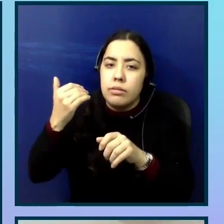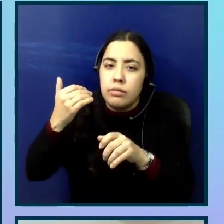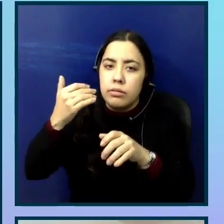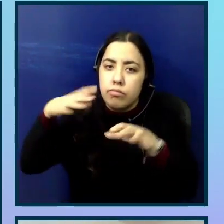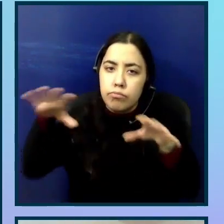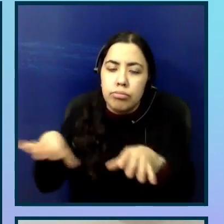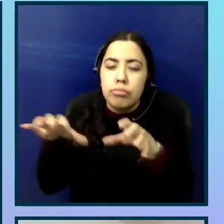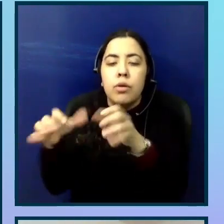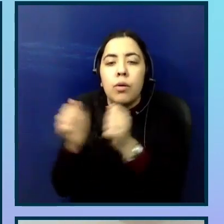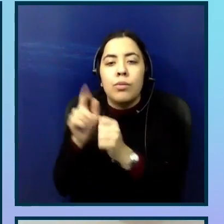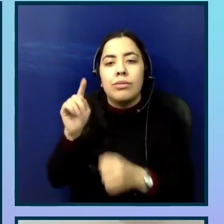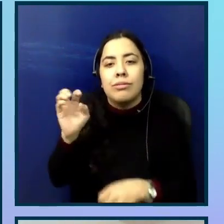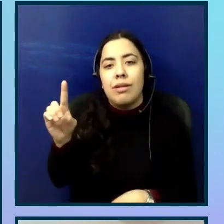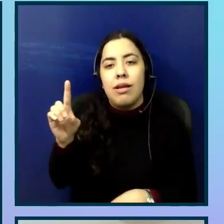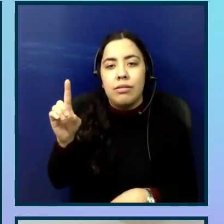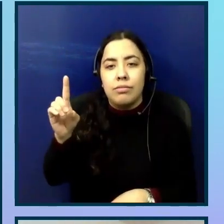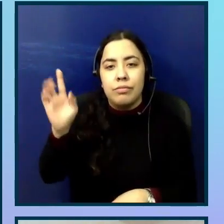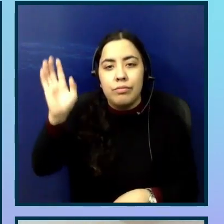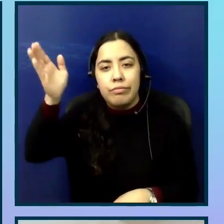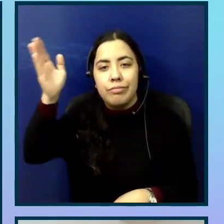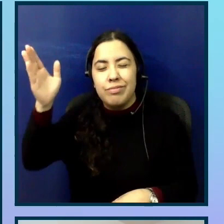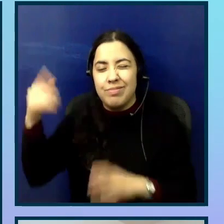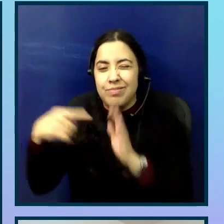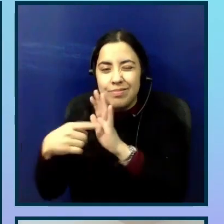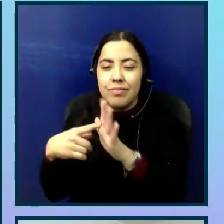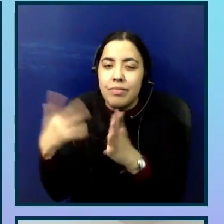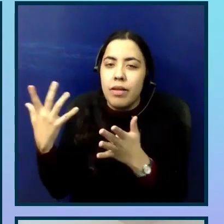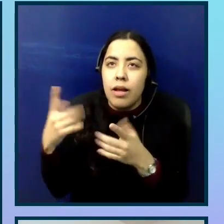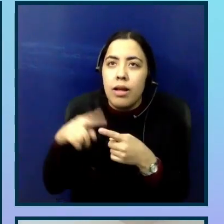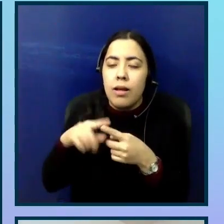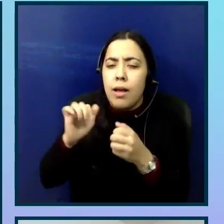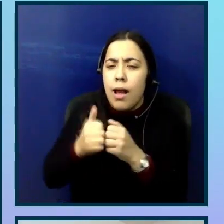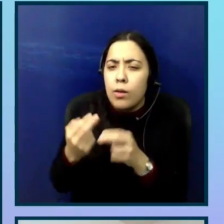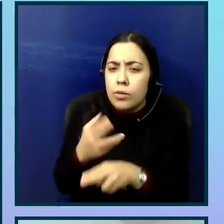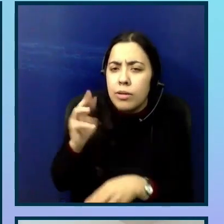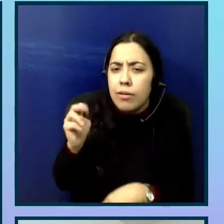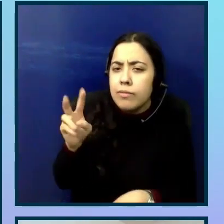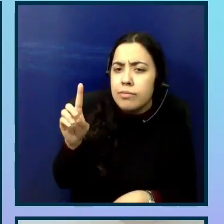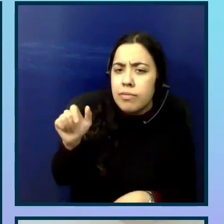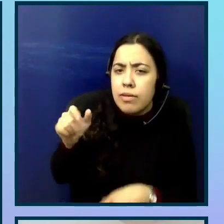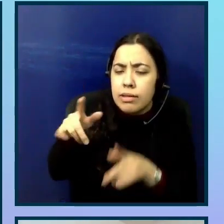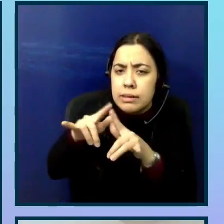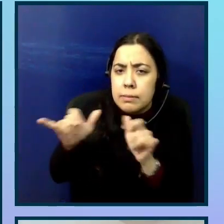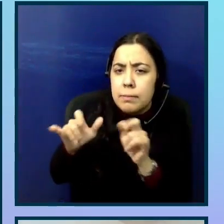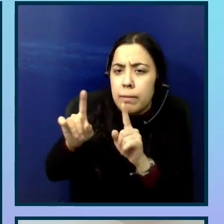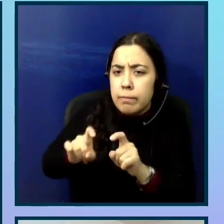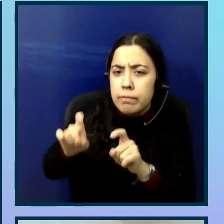including how to use NVDA while testing and how to use tools baked into HTML